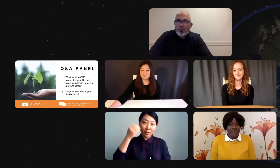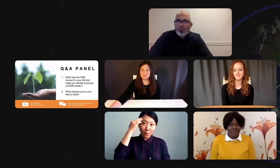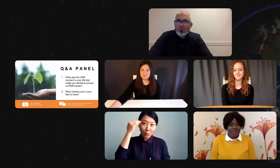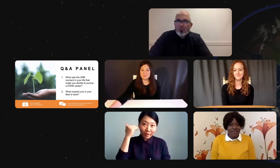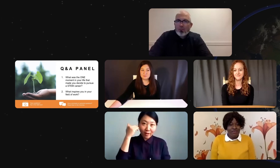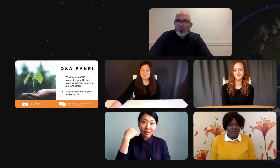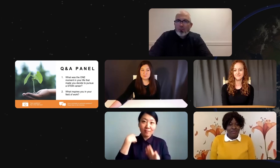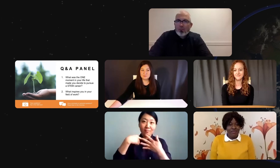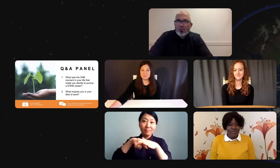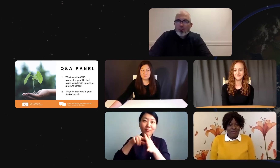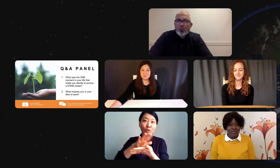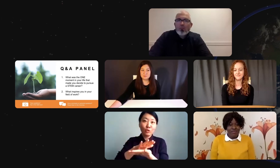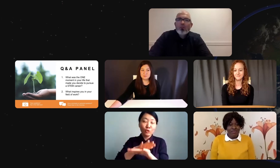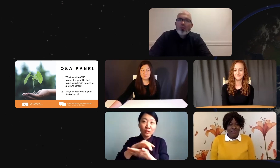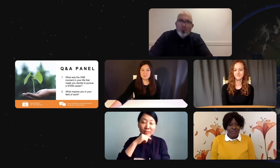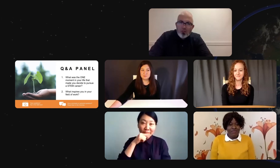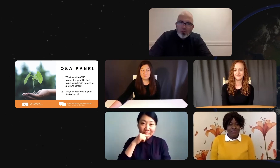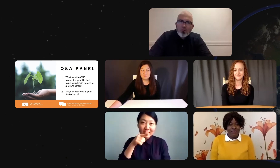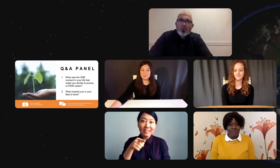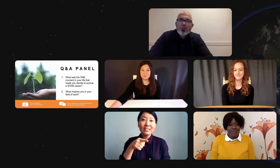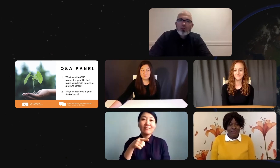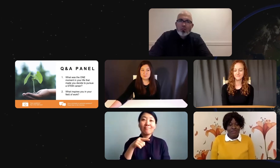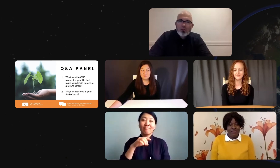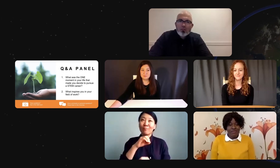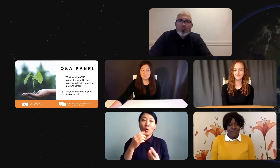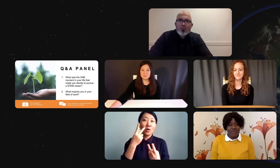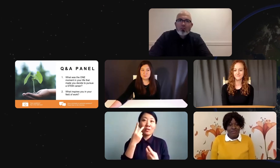I'm from South Korea and grew up mainstream.